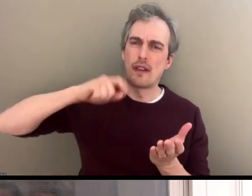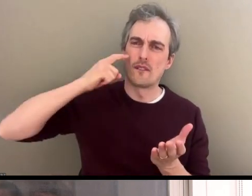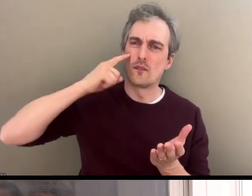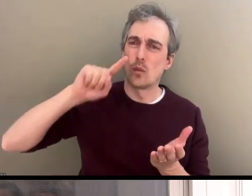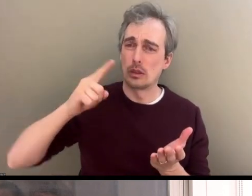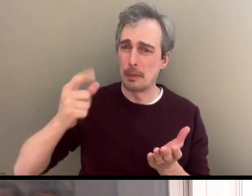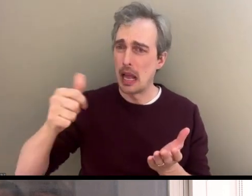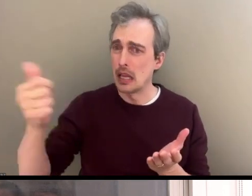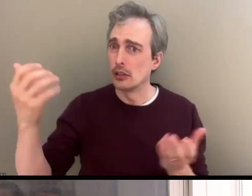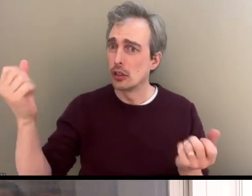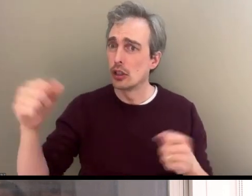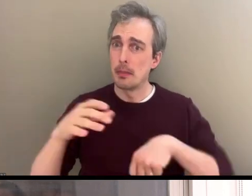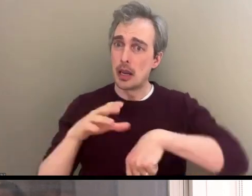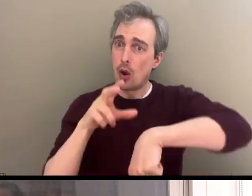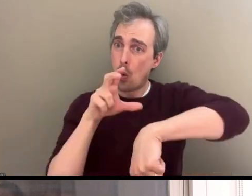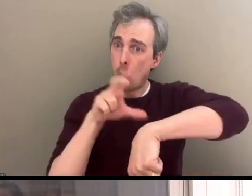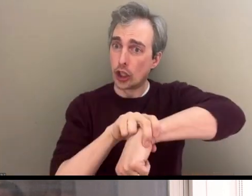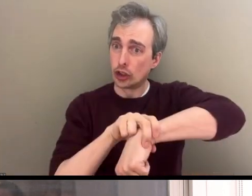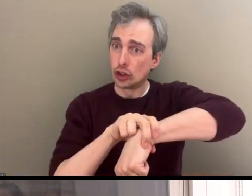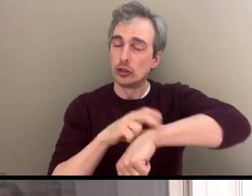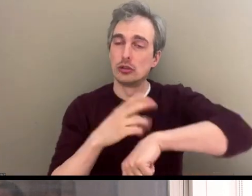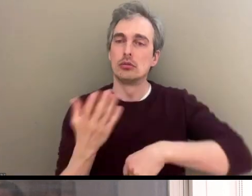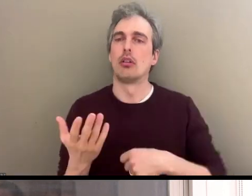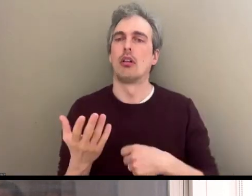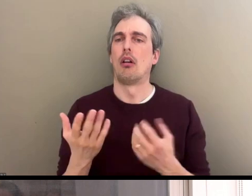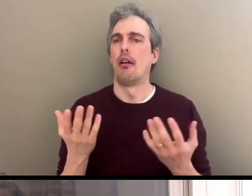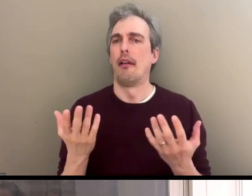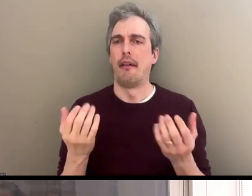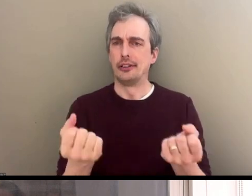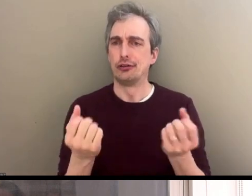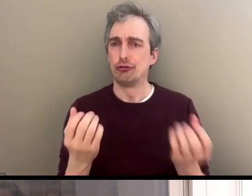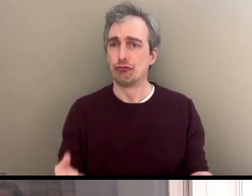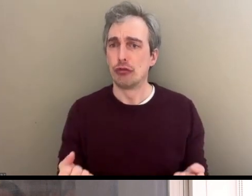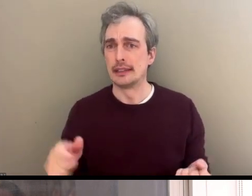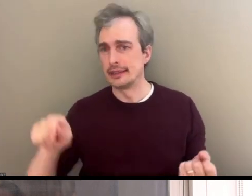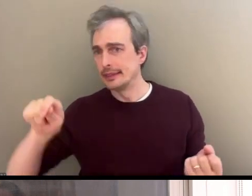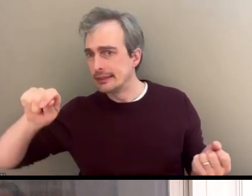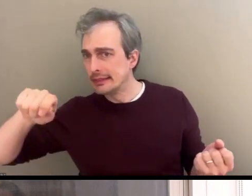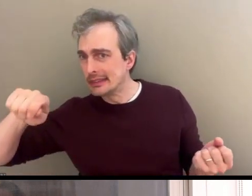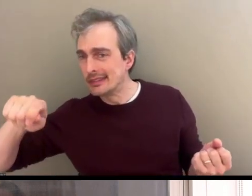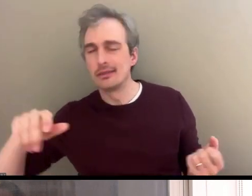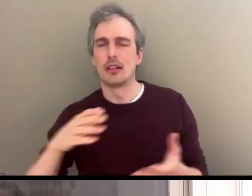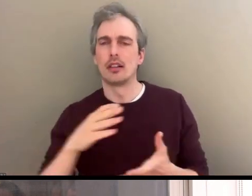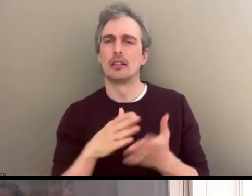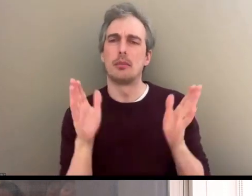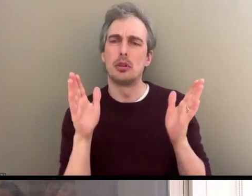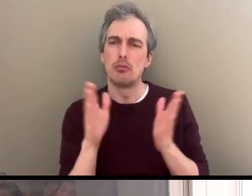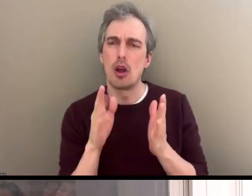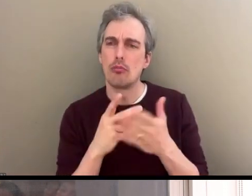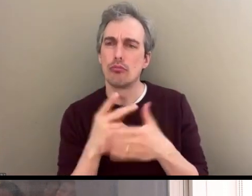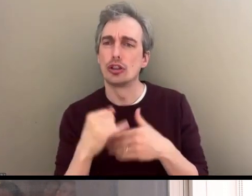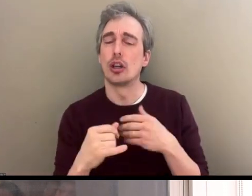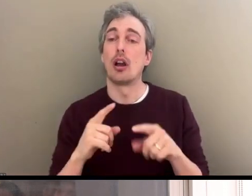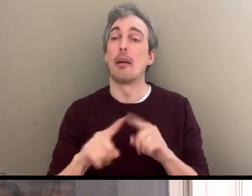a dresser, some small scale things. But a screwdriver is an indispensable tool that you probably have